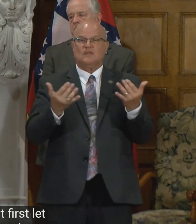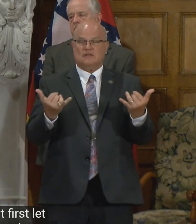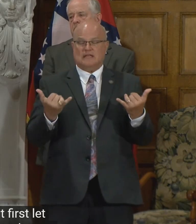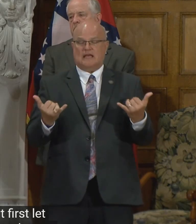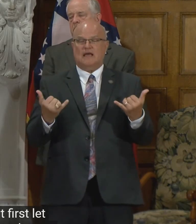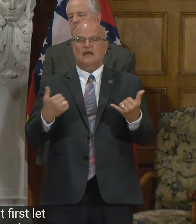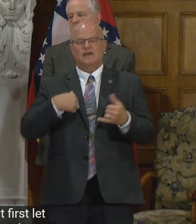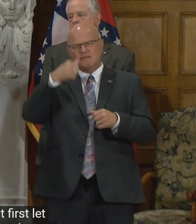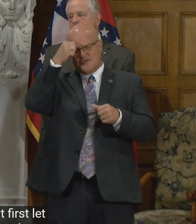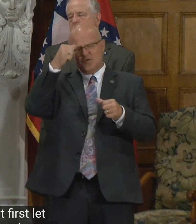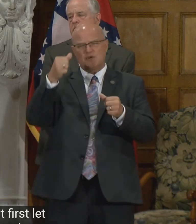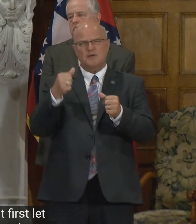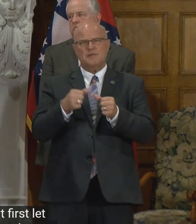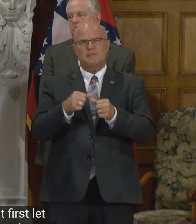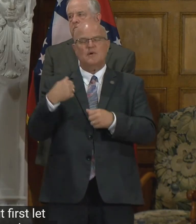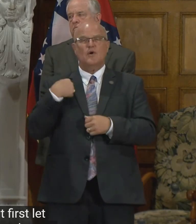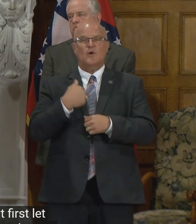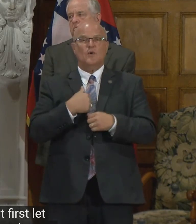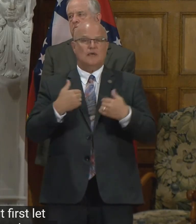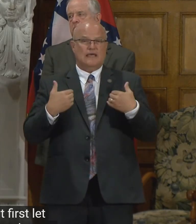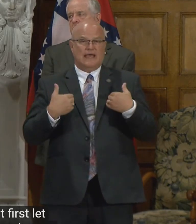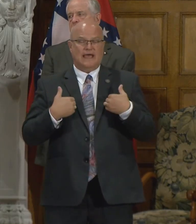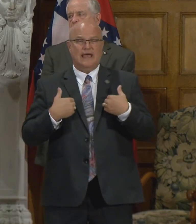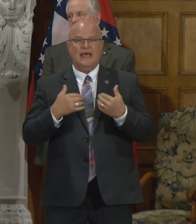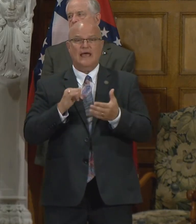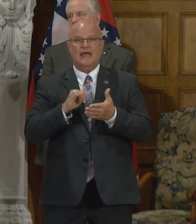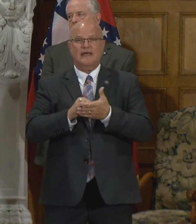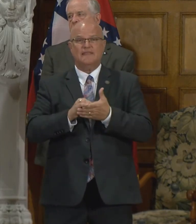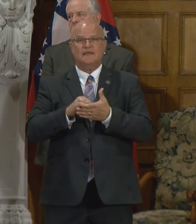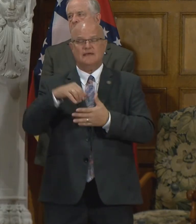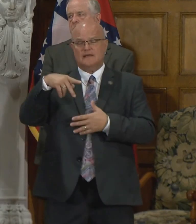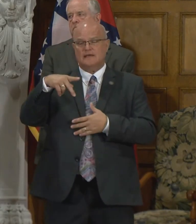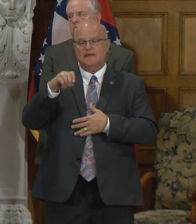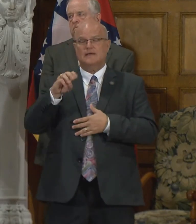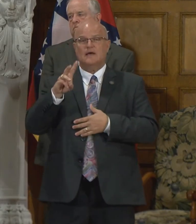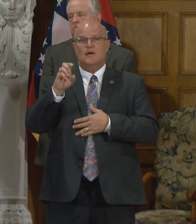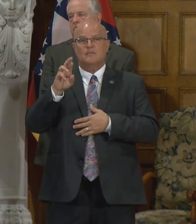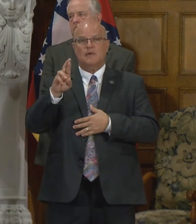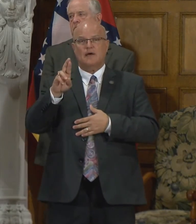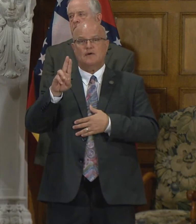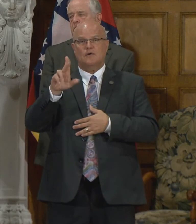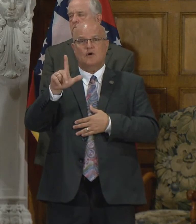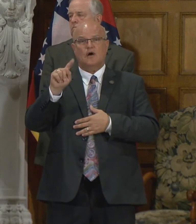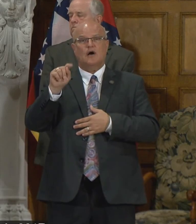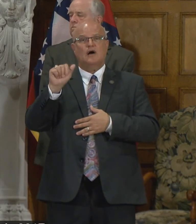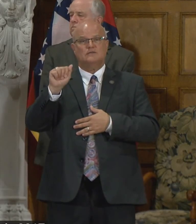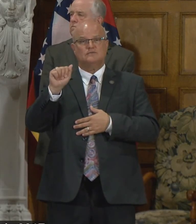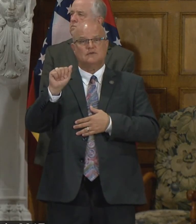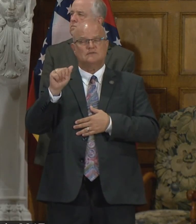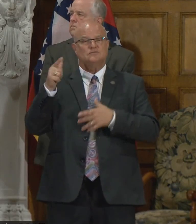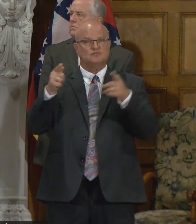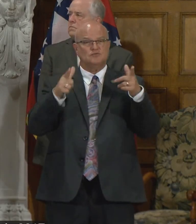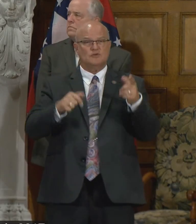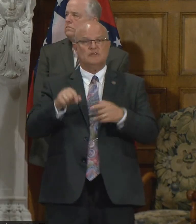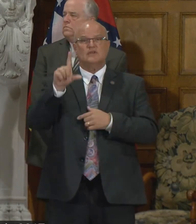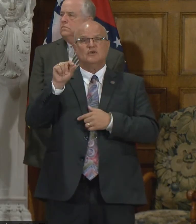If you remember we had the power Ultra shooting in 2017 here in Little Rock